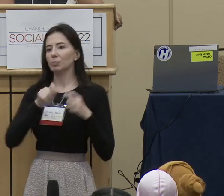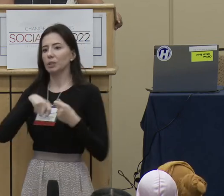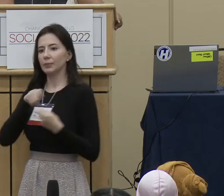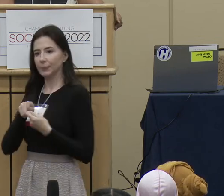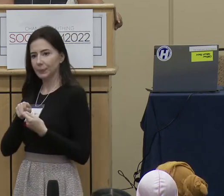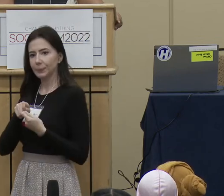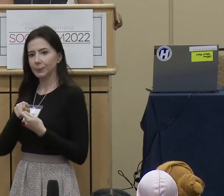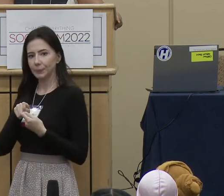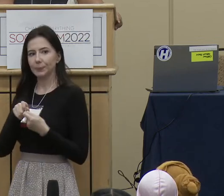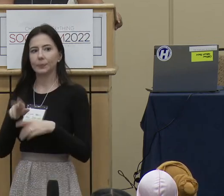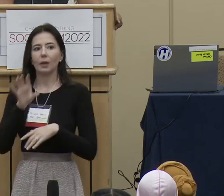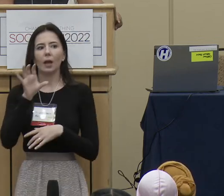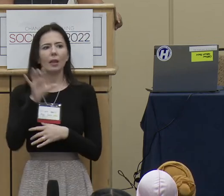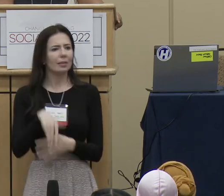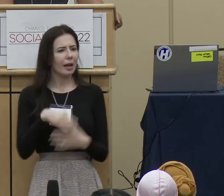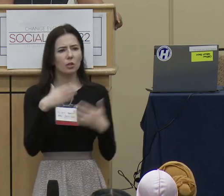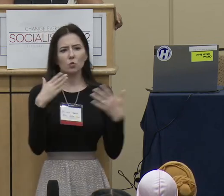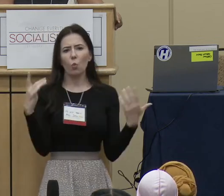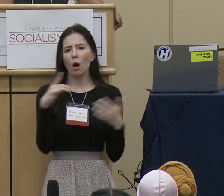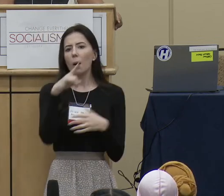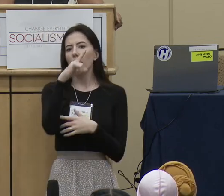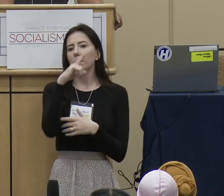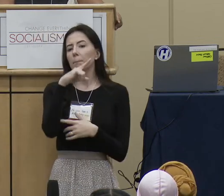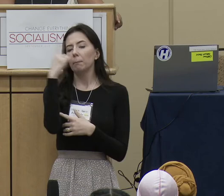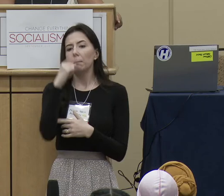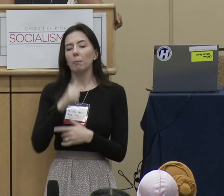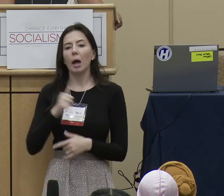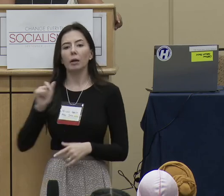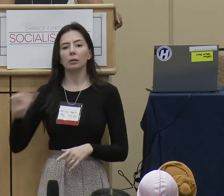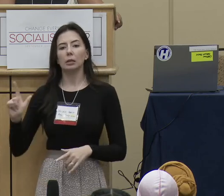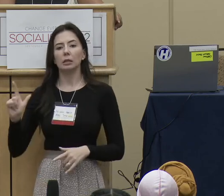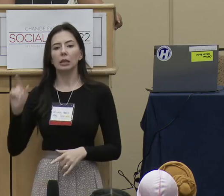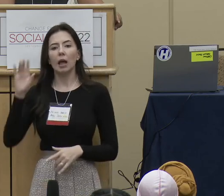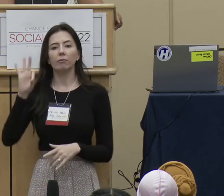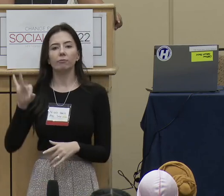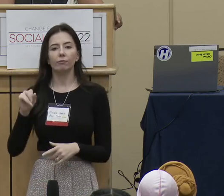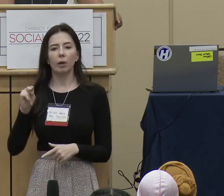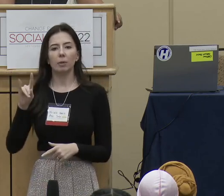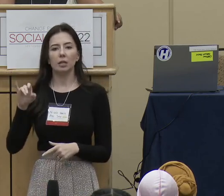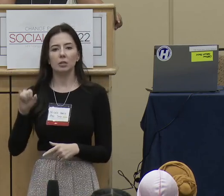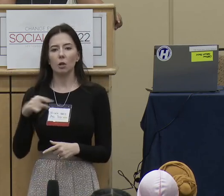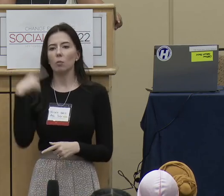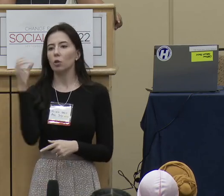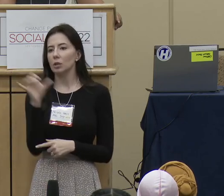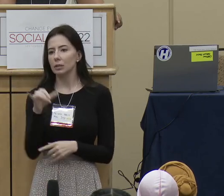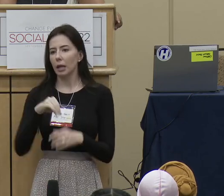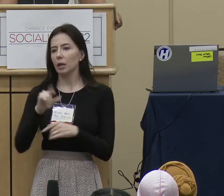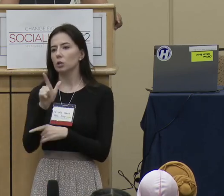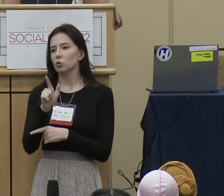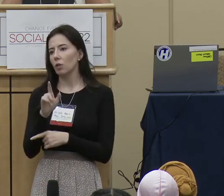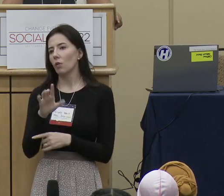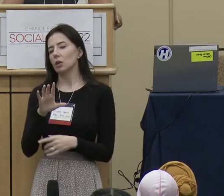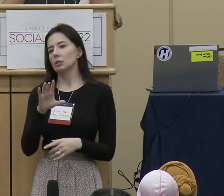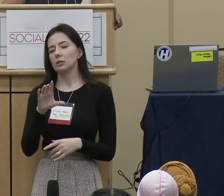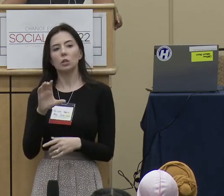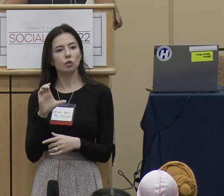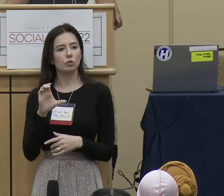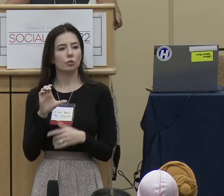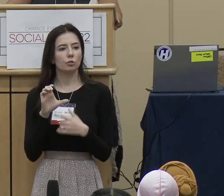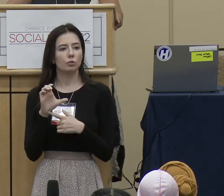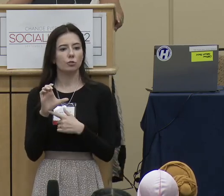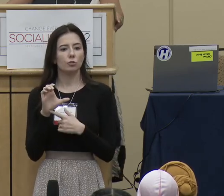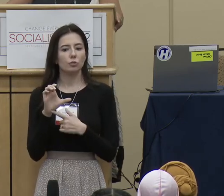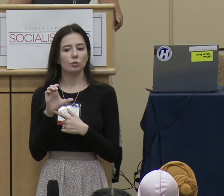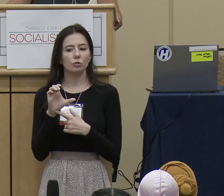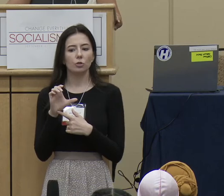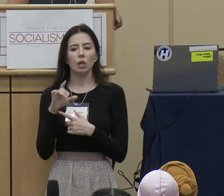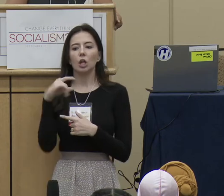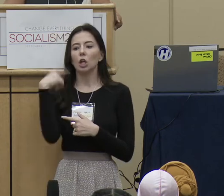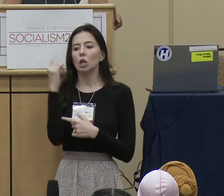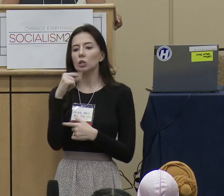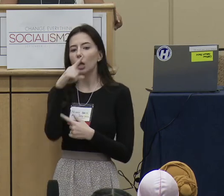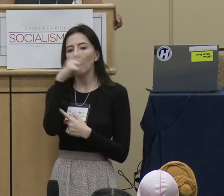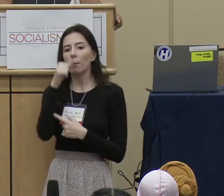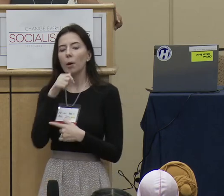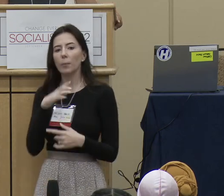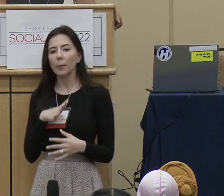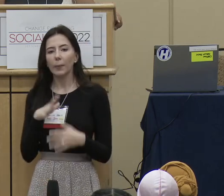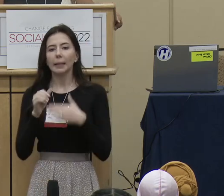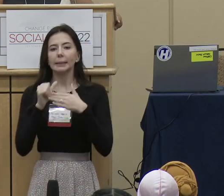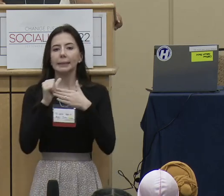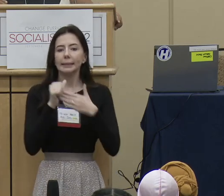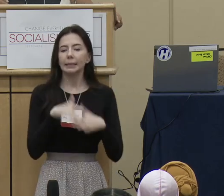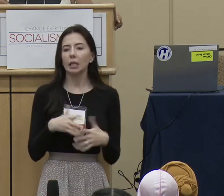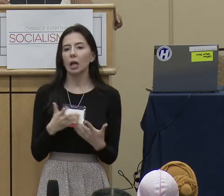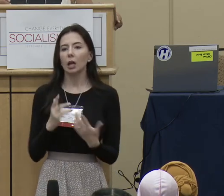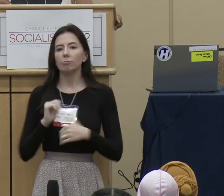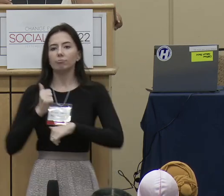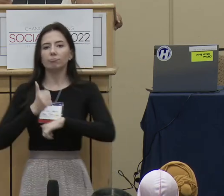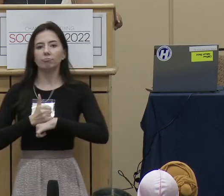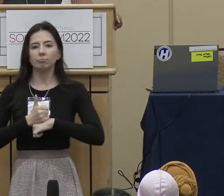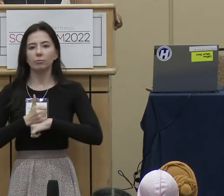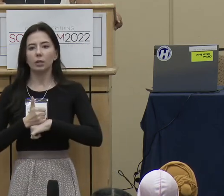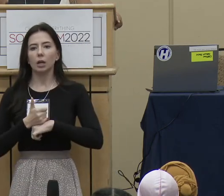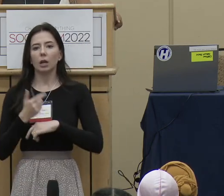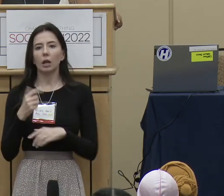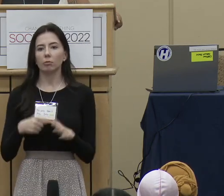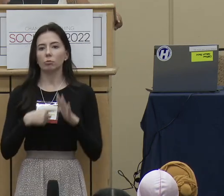Latin America in particular.